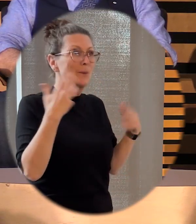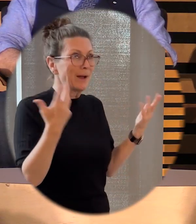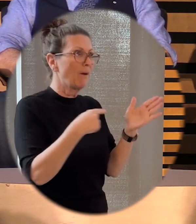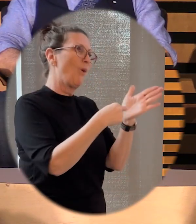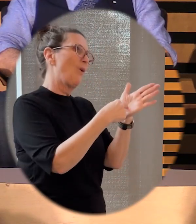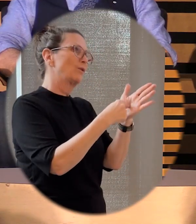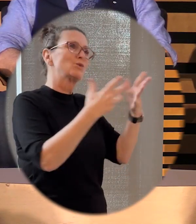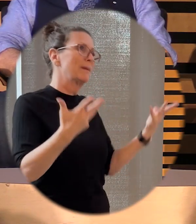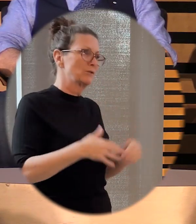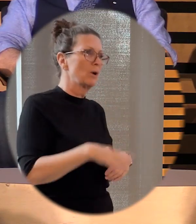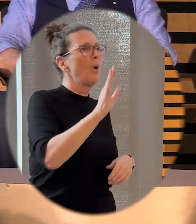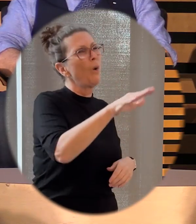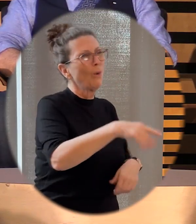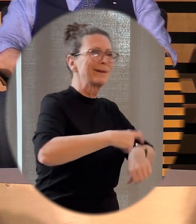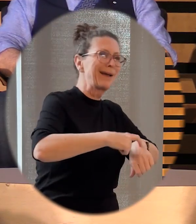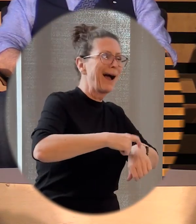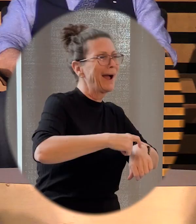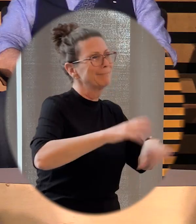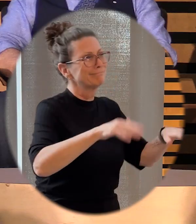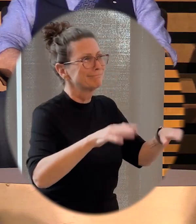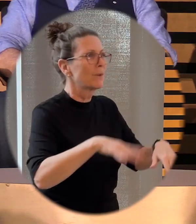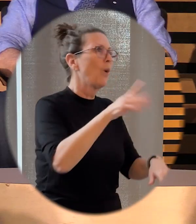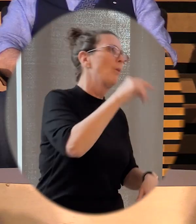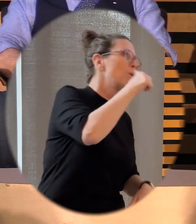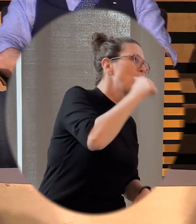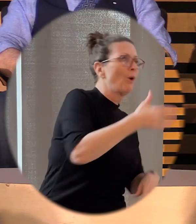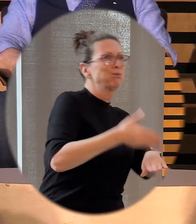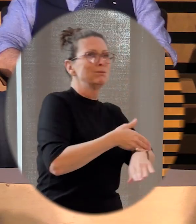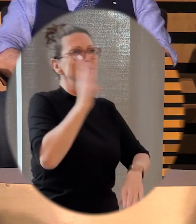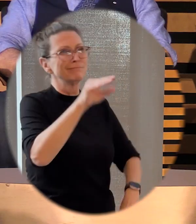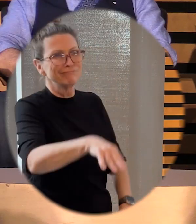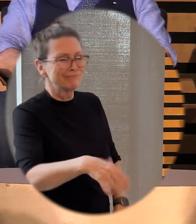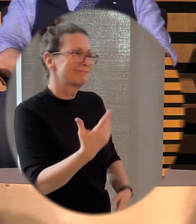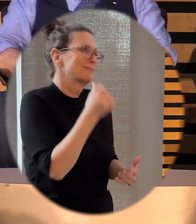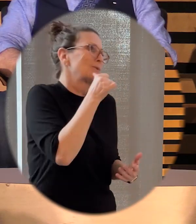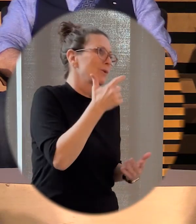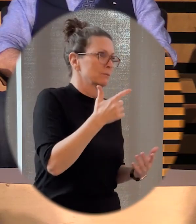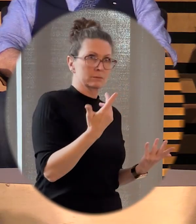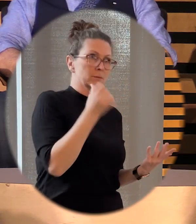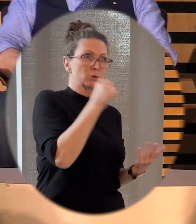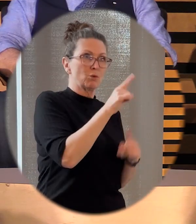change takes time or we would hope to do better tomorrow. But tomorrow never seems to come and